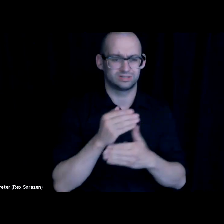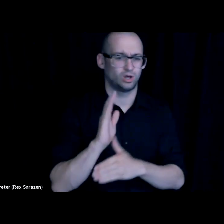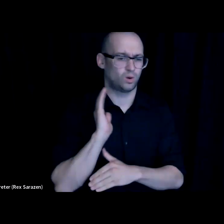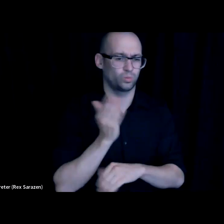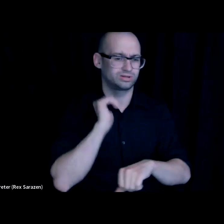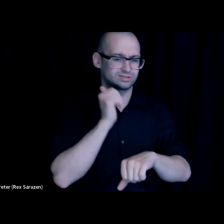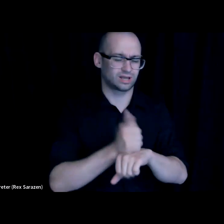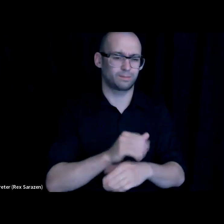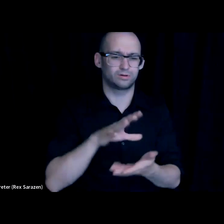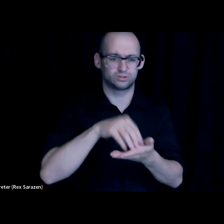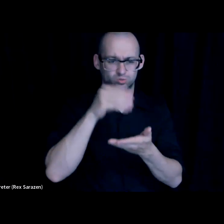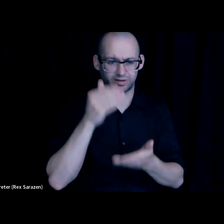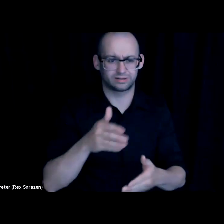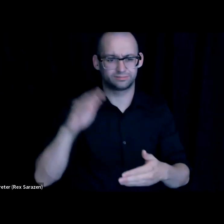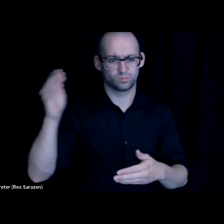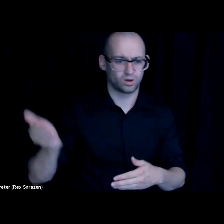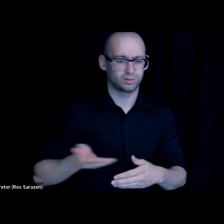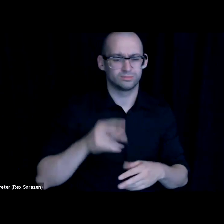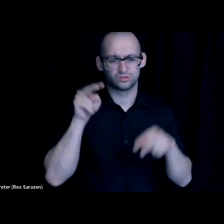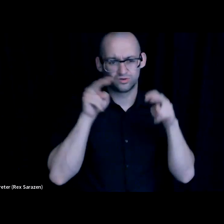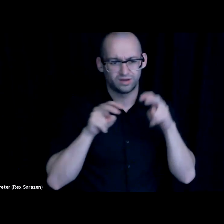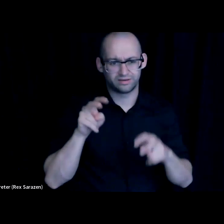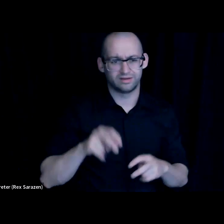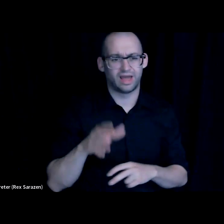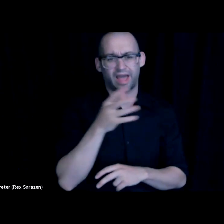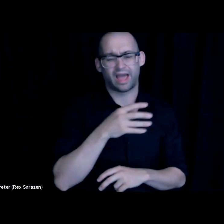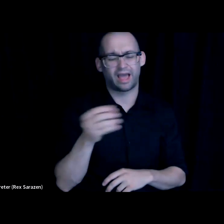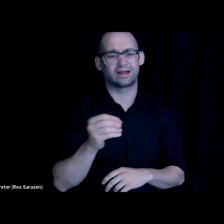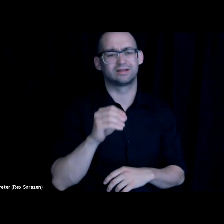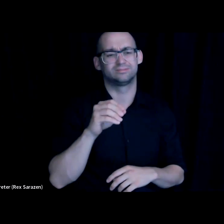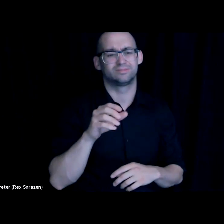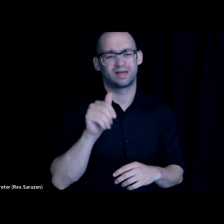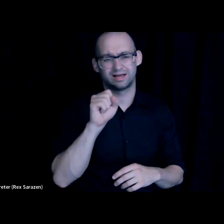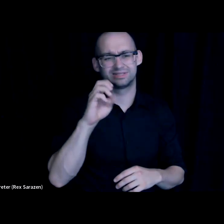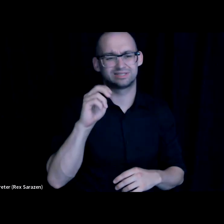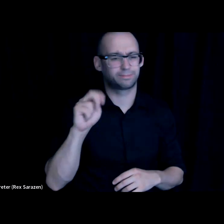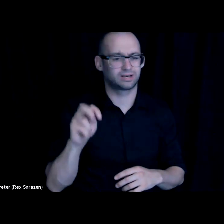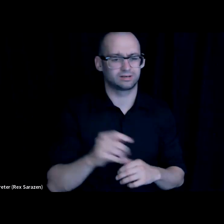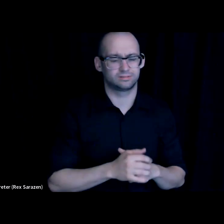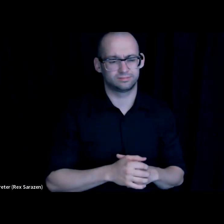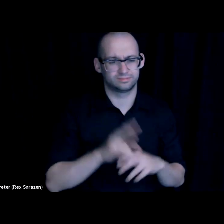survey and a teacher assessment and the student intake survey you mentioned. So we're serving